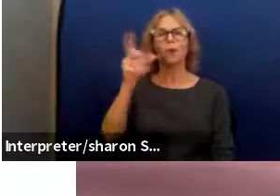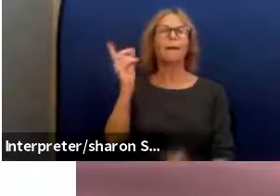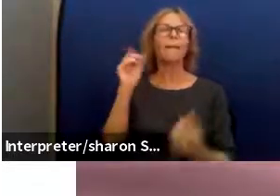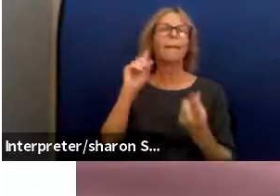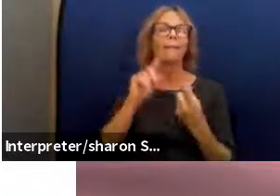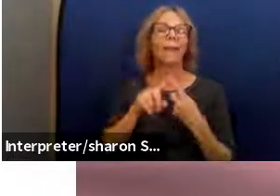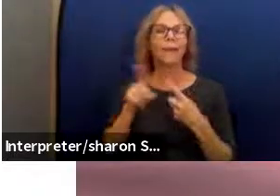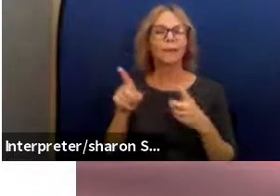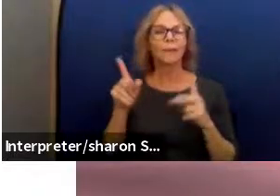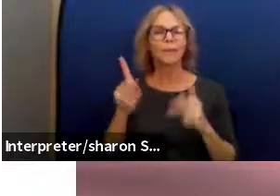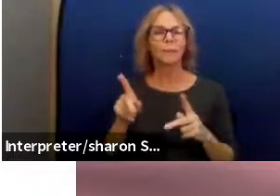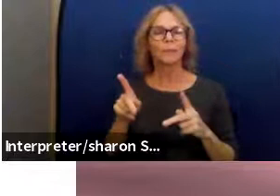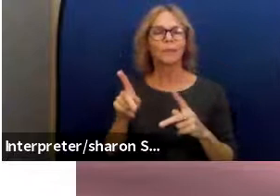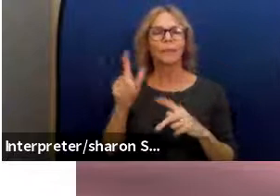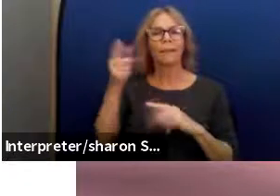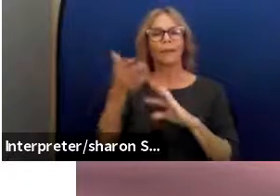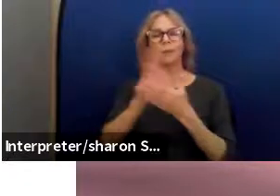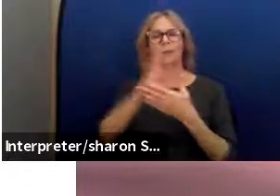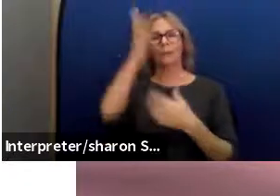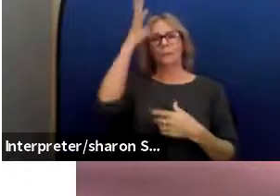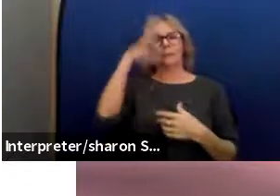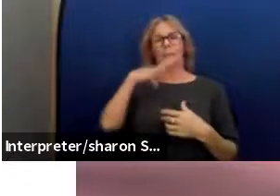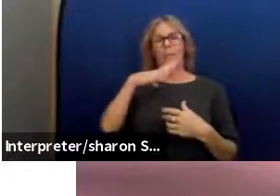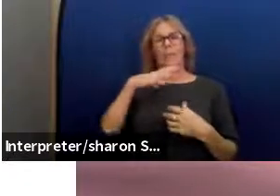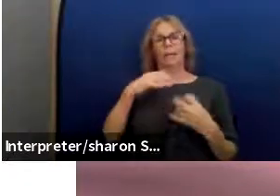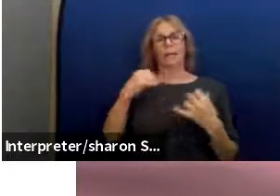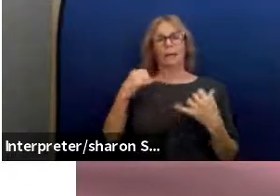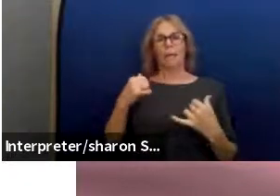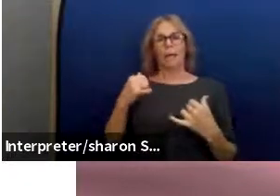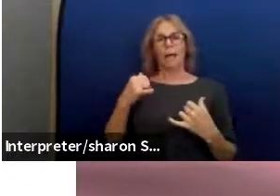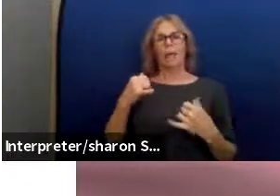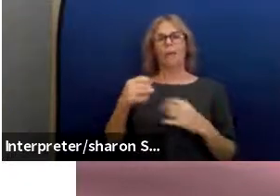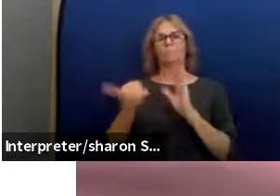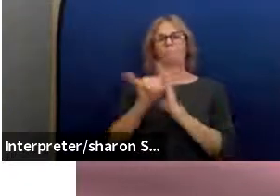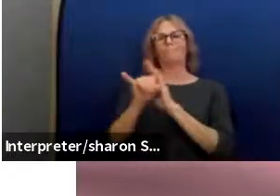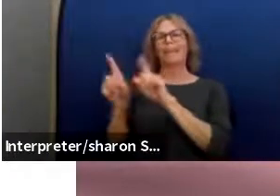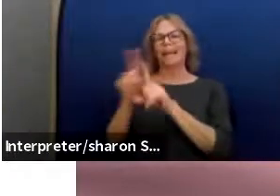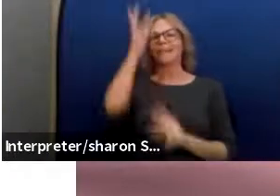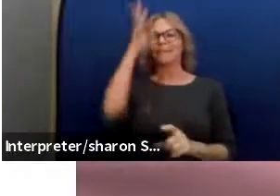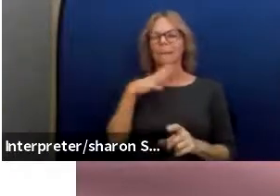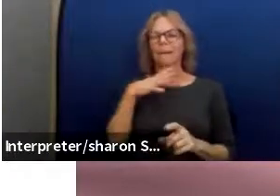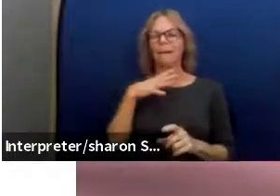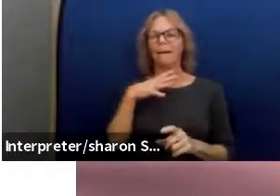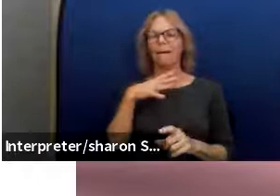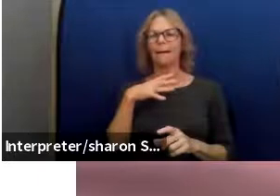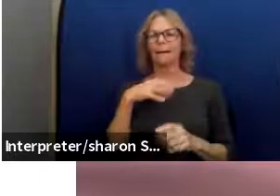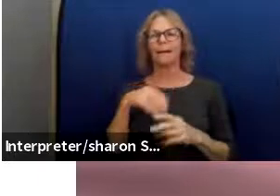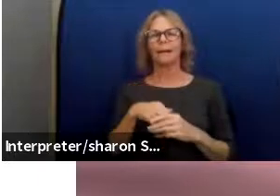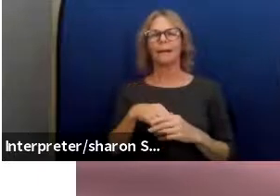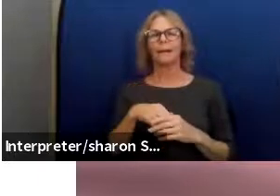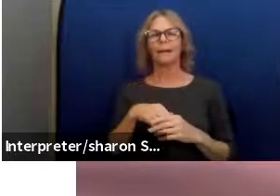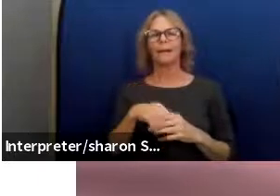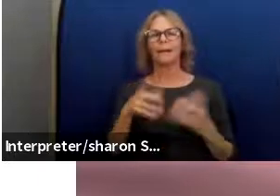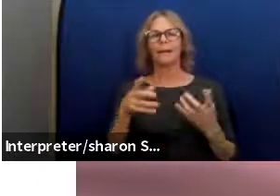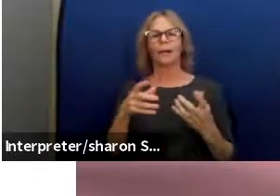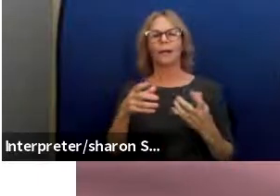transitions and becomes a man and then now being a man or identifying as a man and or now now that you understand that person is a